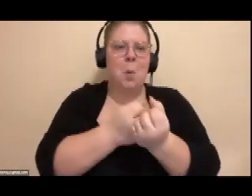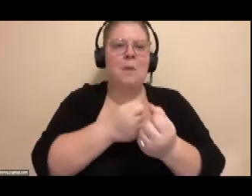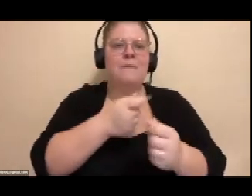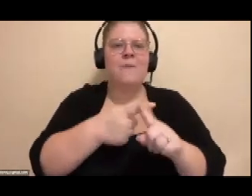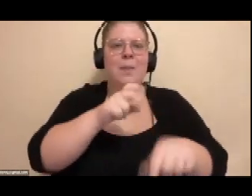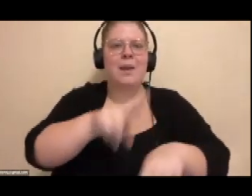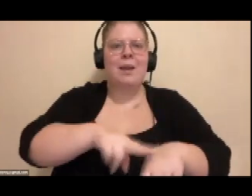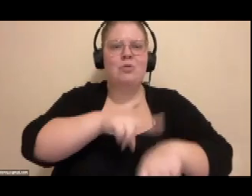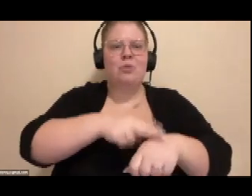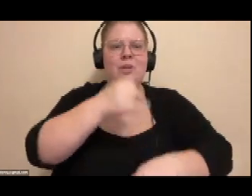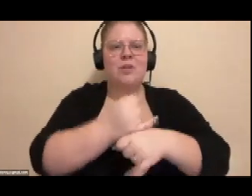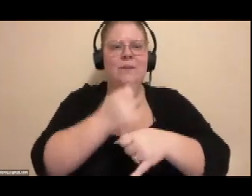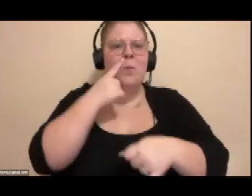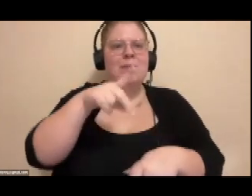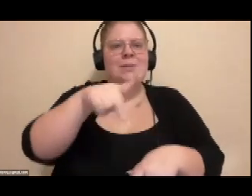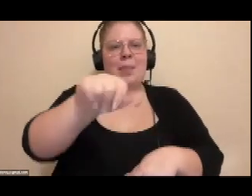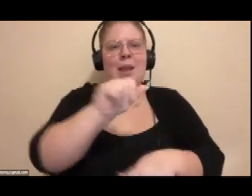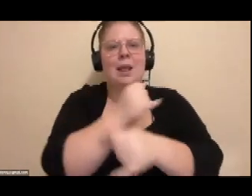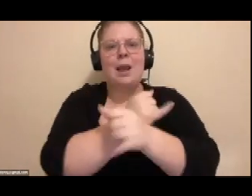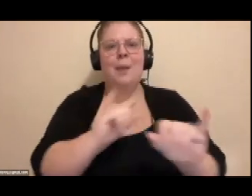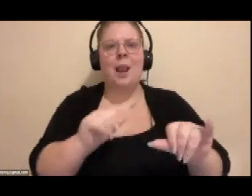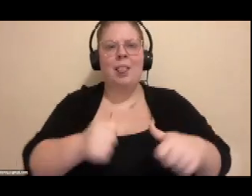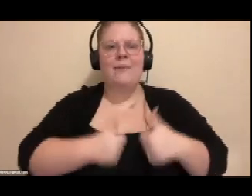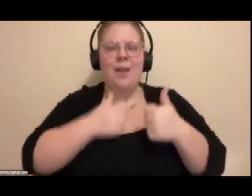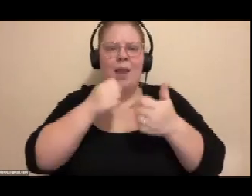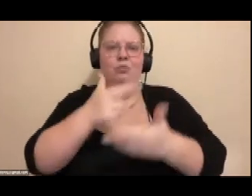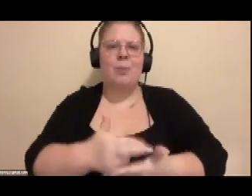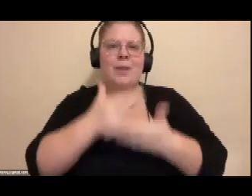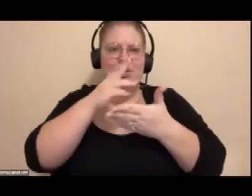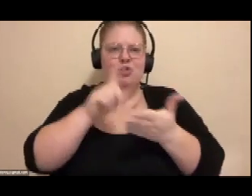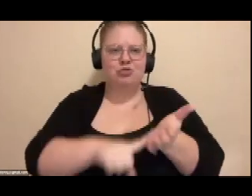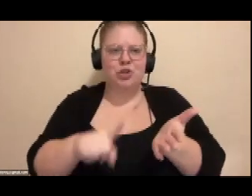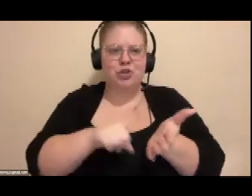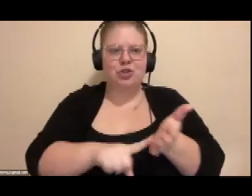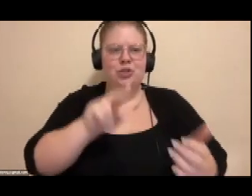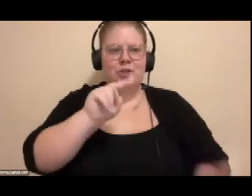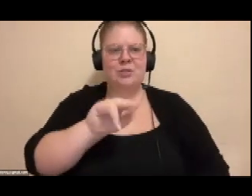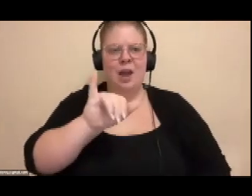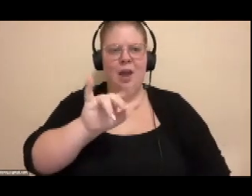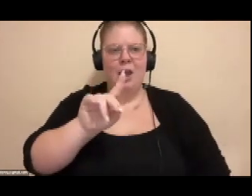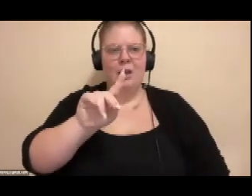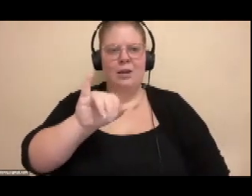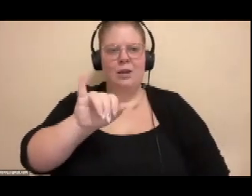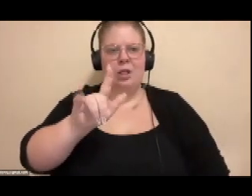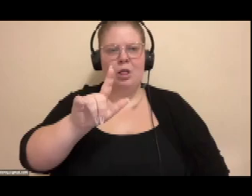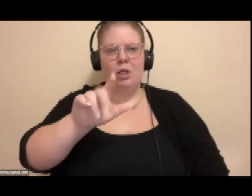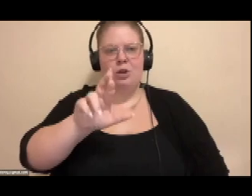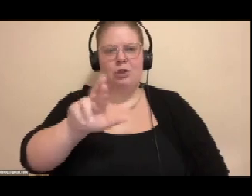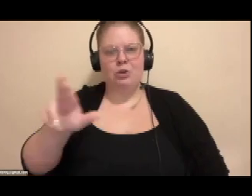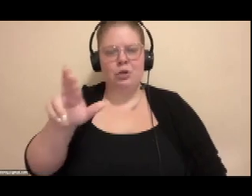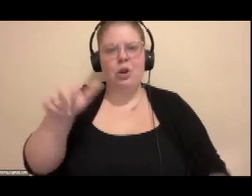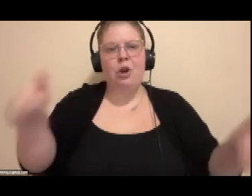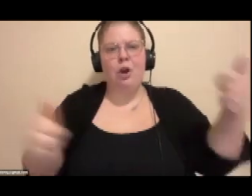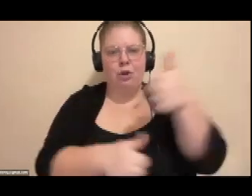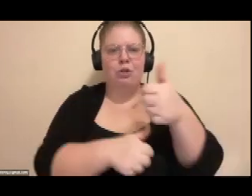Disability Independent Living and Rehabilitation Research within the Administration for Community Living.